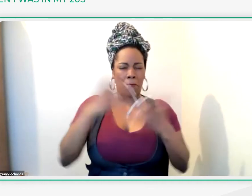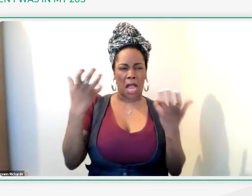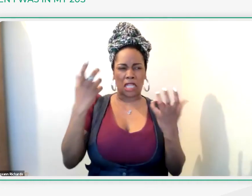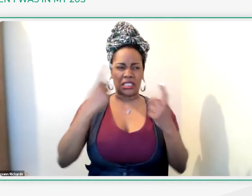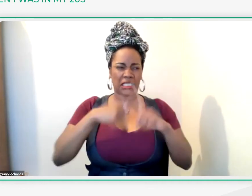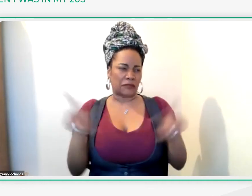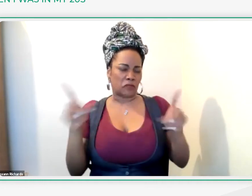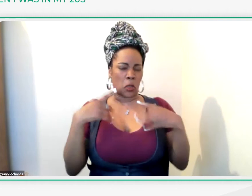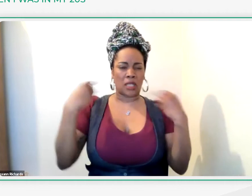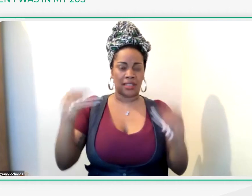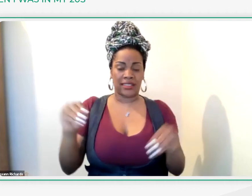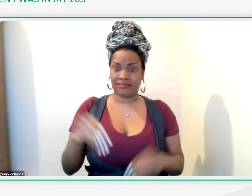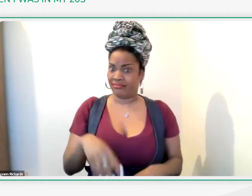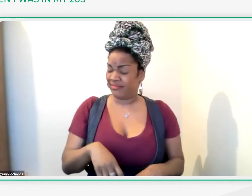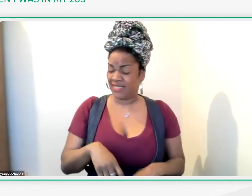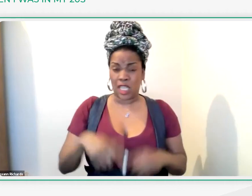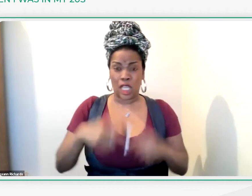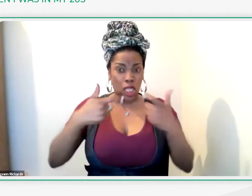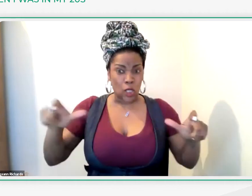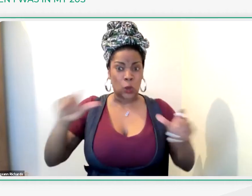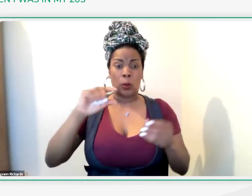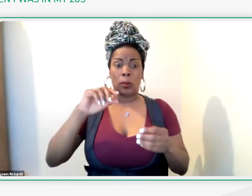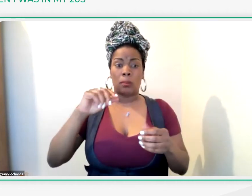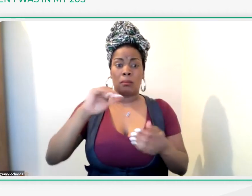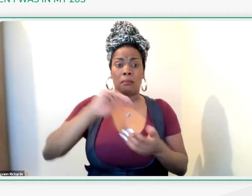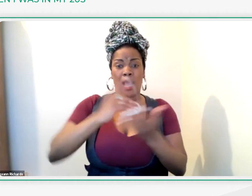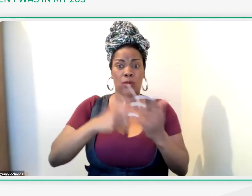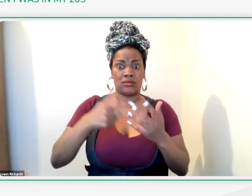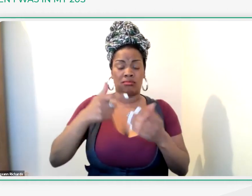But if you have it for, maybe, like a year and you think, “Okay, I want to go ahead